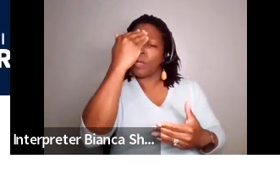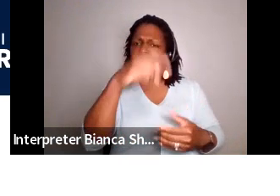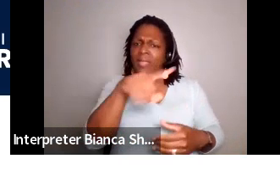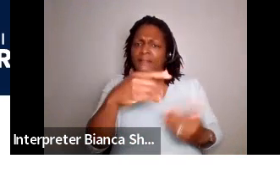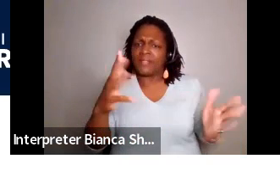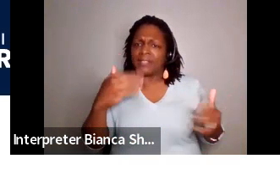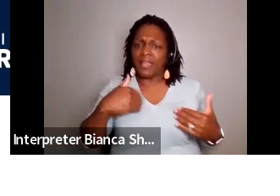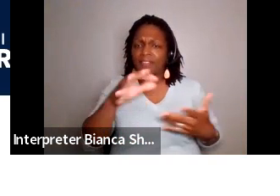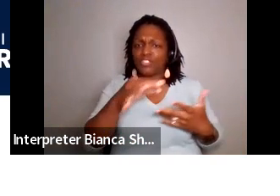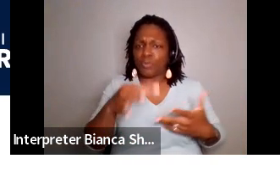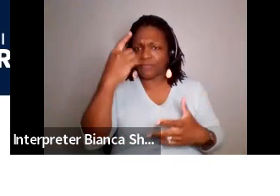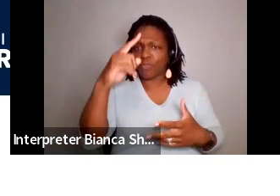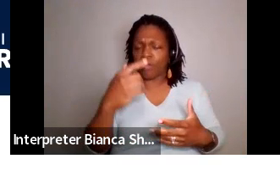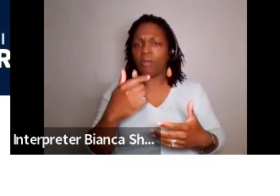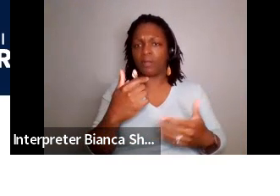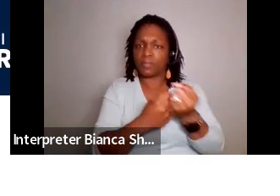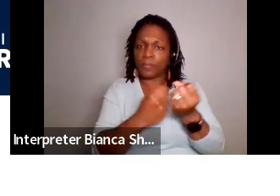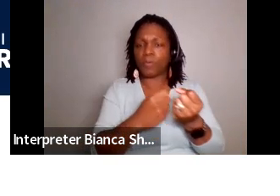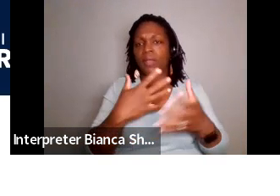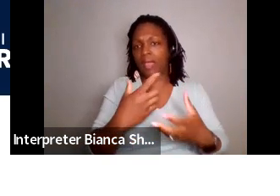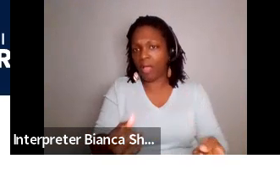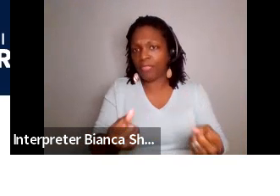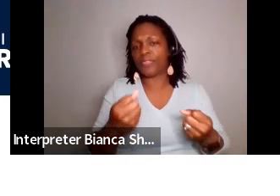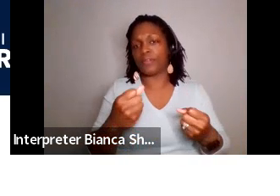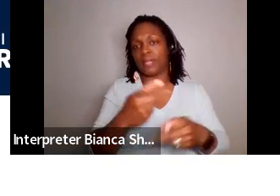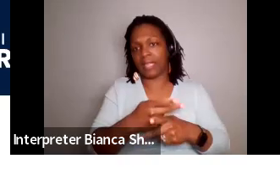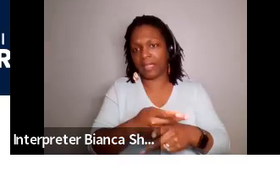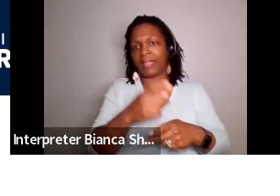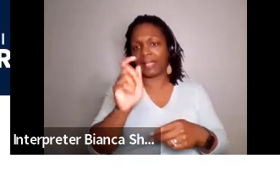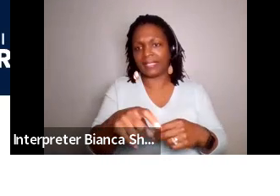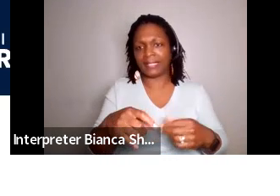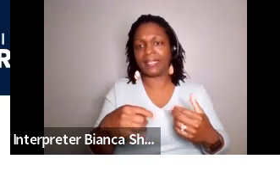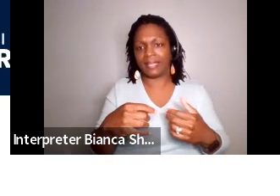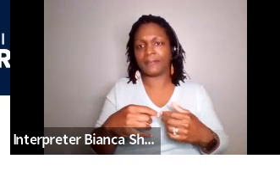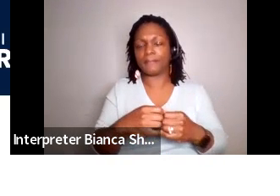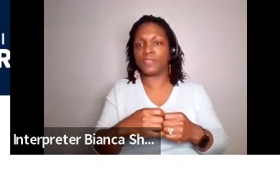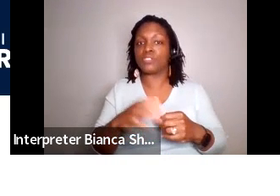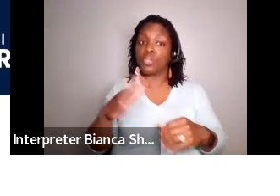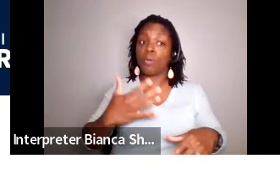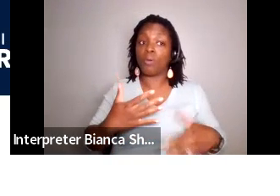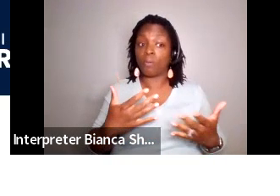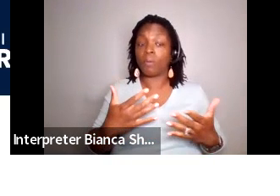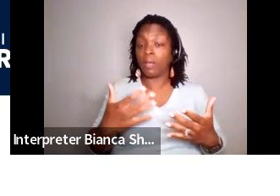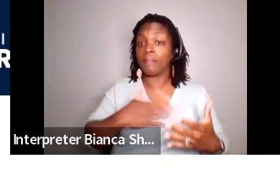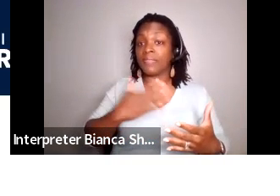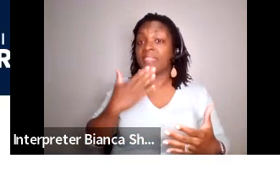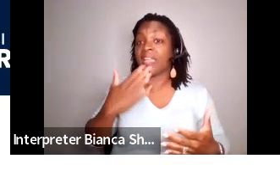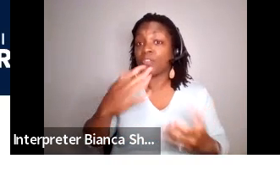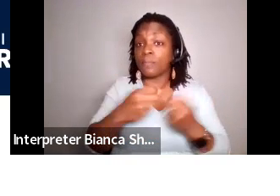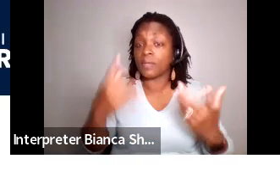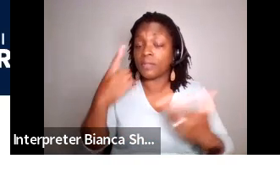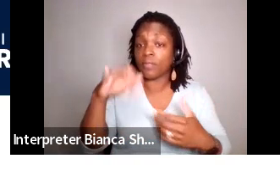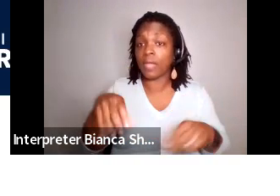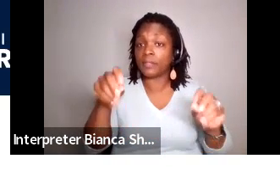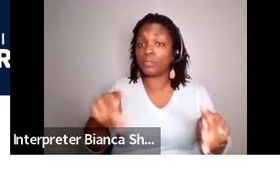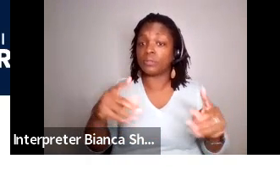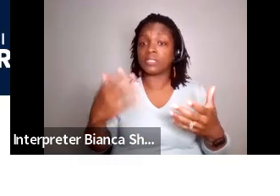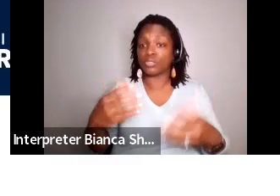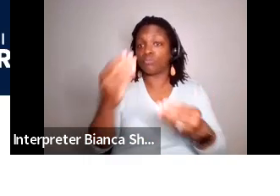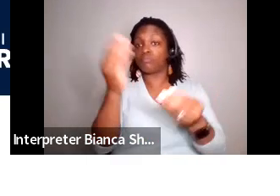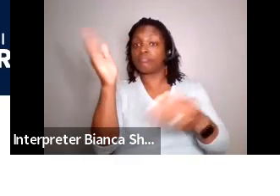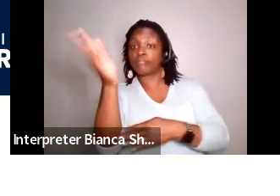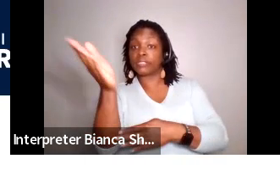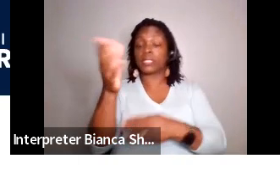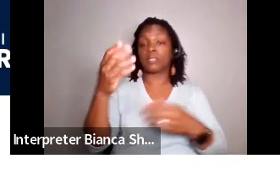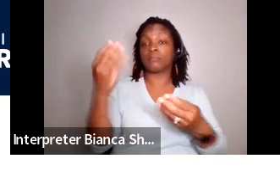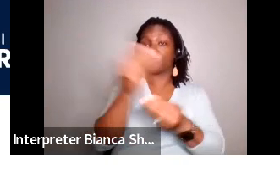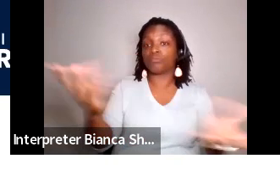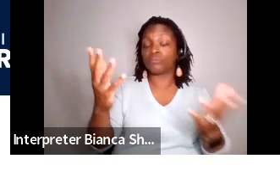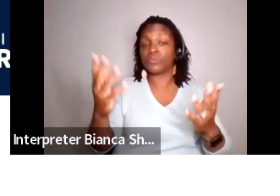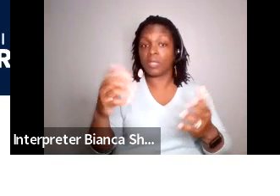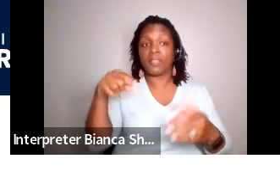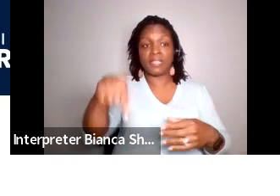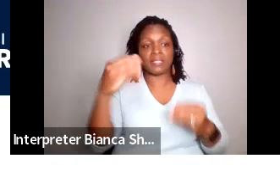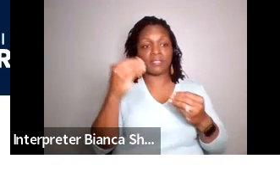the help that they that they need for themselves. so thank you very much for the opportunity to speak today, and we'll be happy to answer any questions that you might have